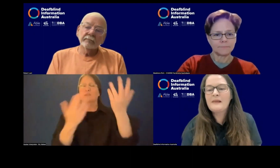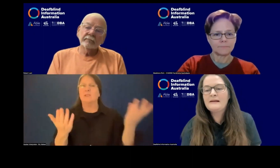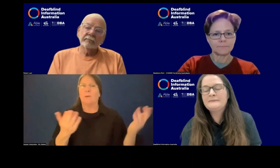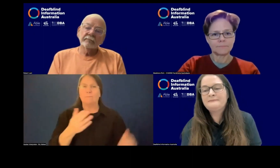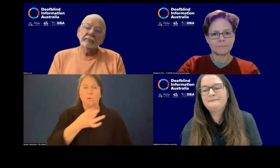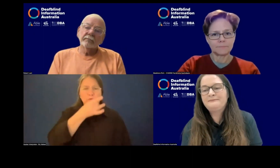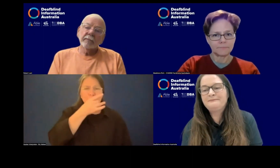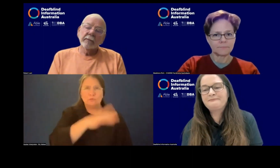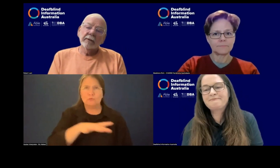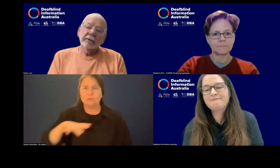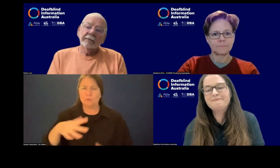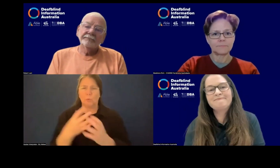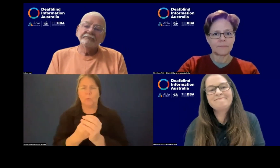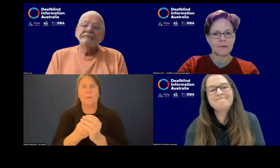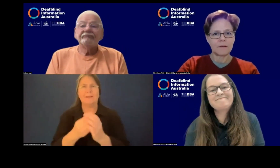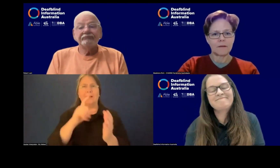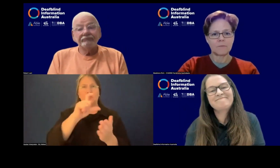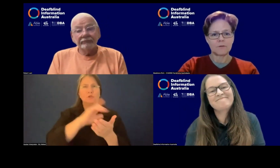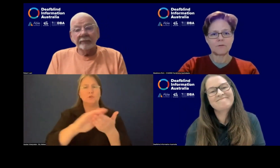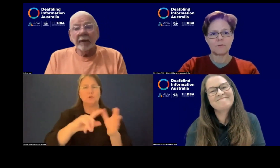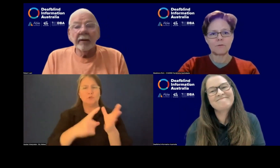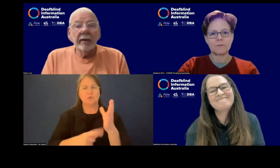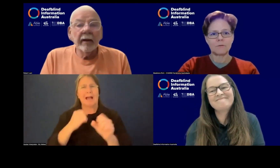I'm not sure.